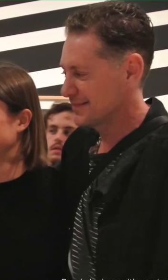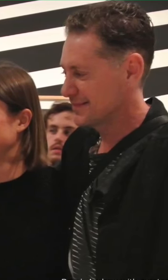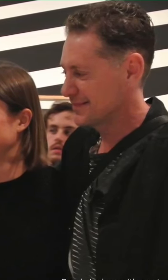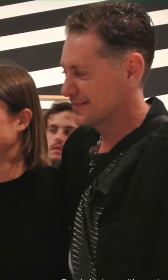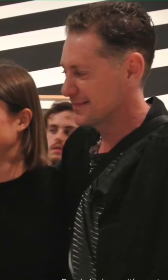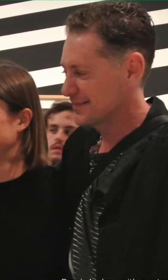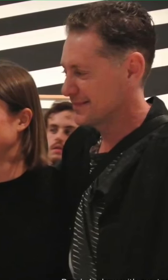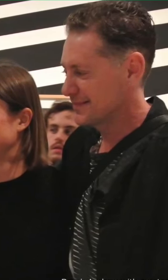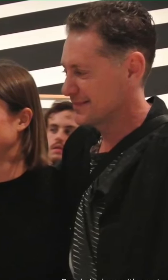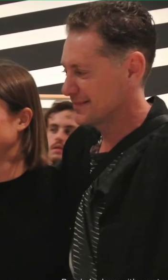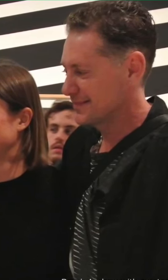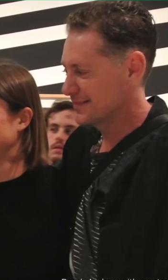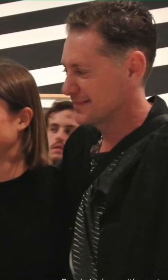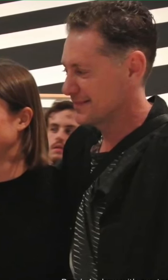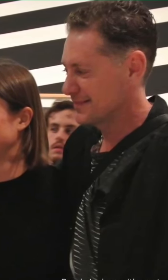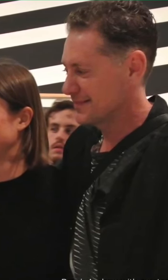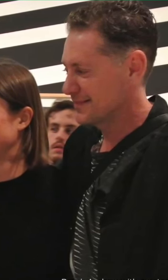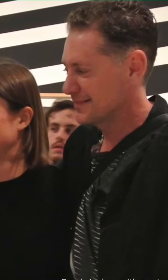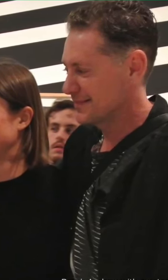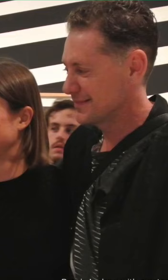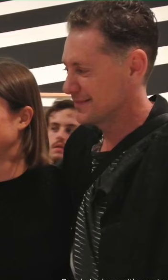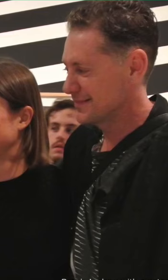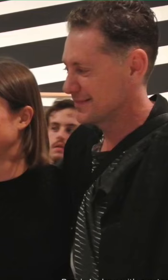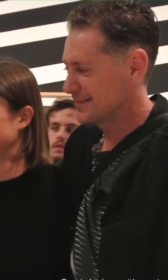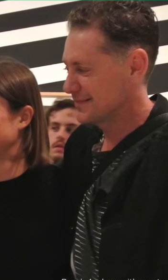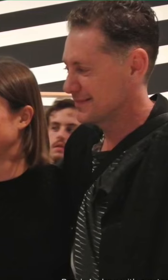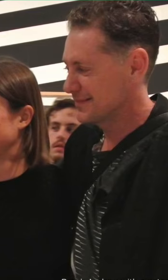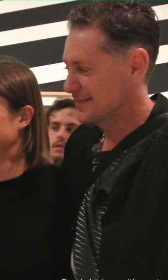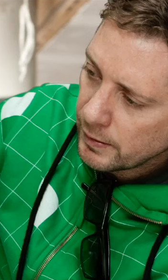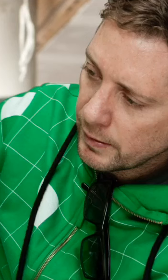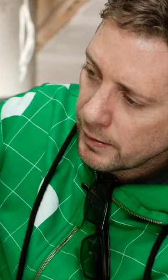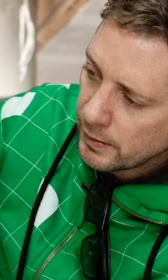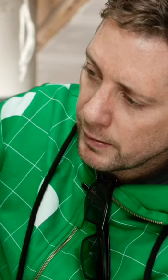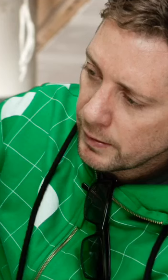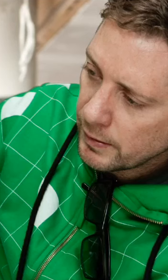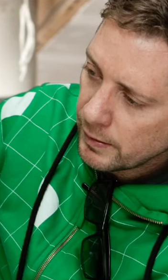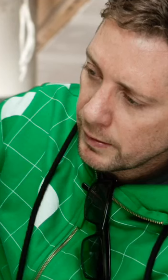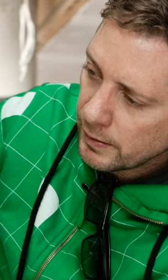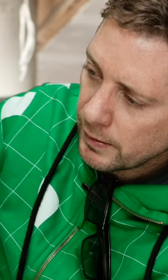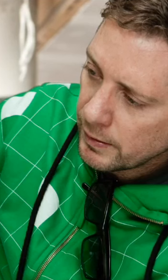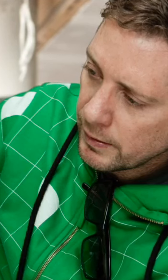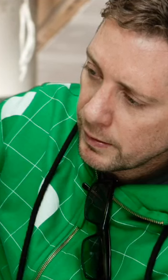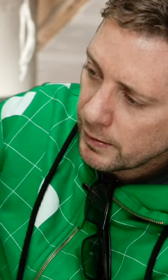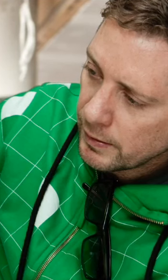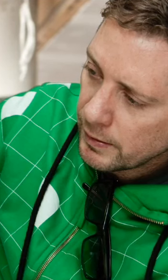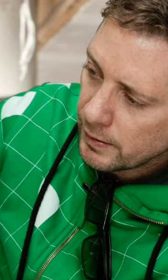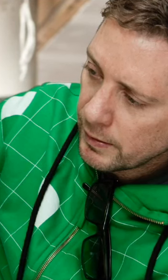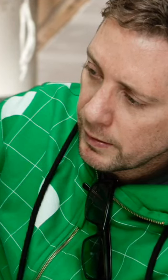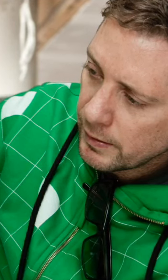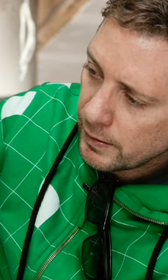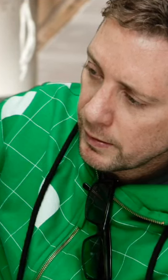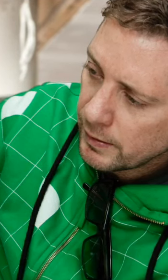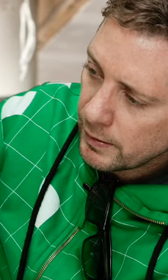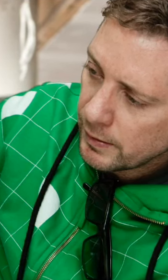Brook is the first Indigenous artist curator to be appointed as the artistic director of the Biennale of Sydney.